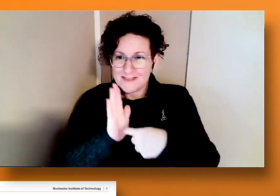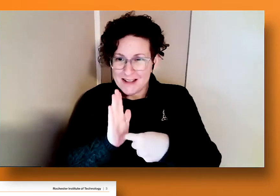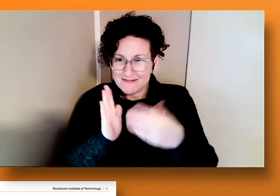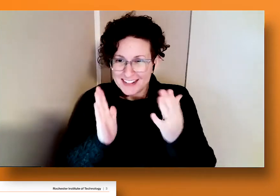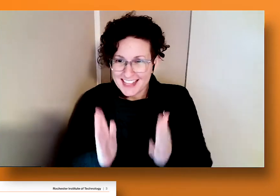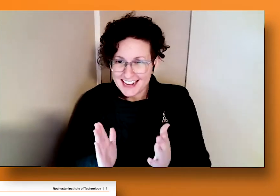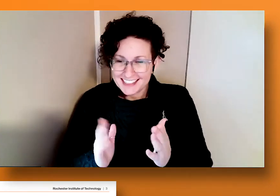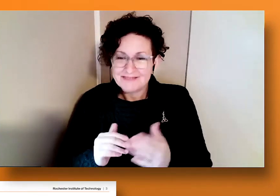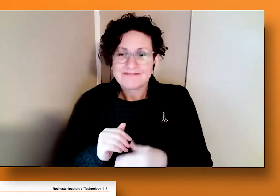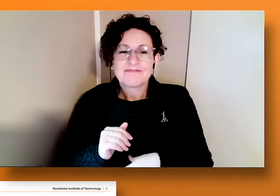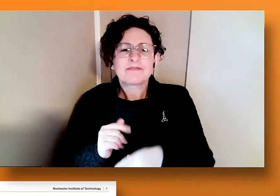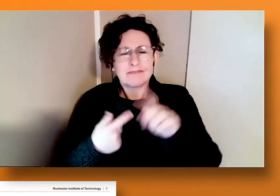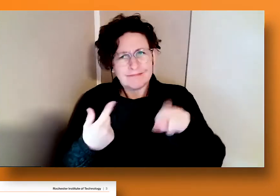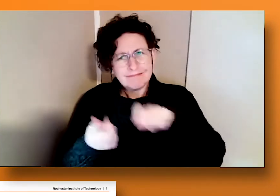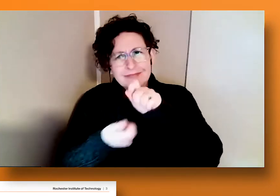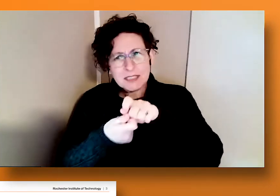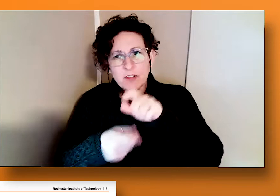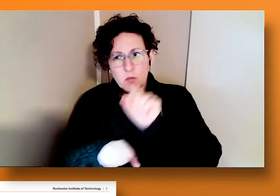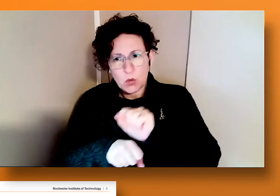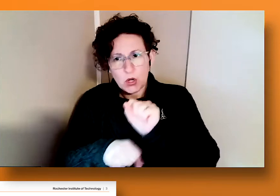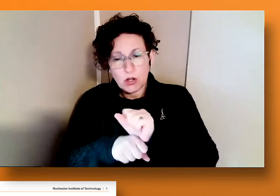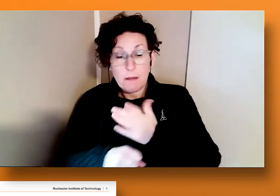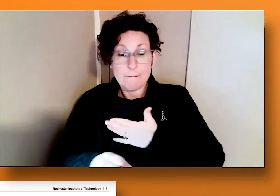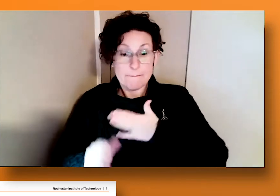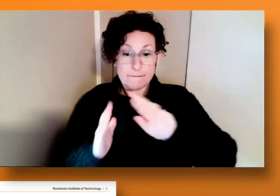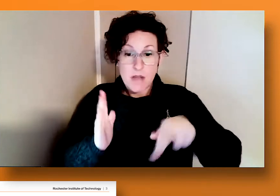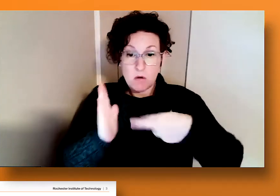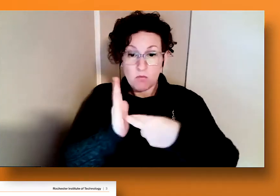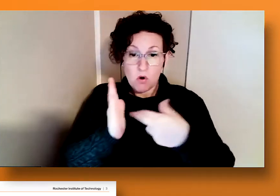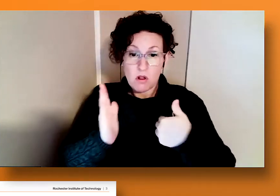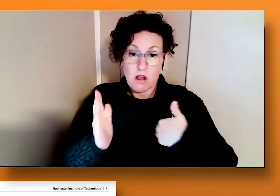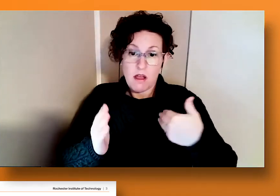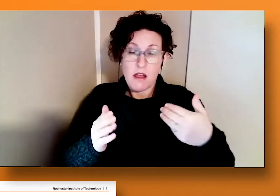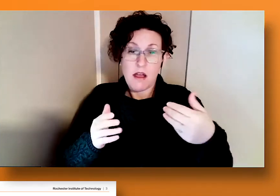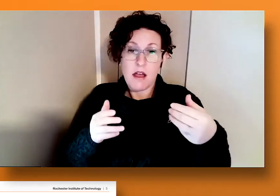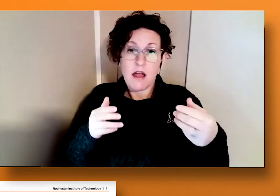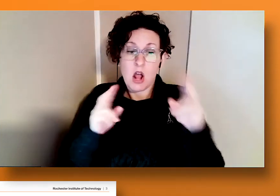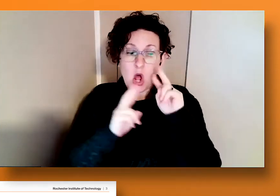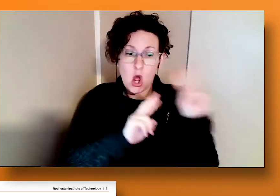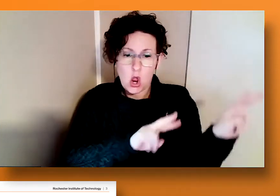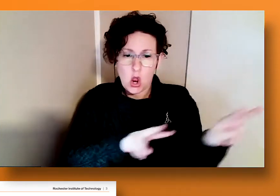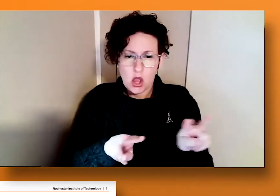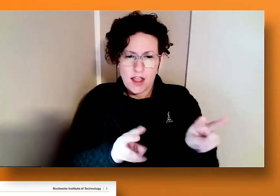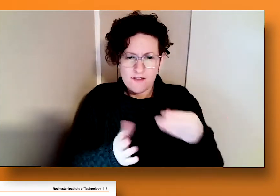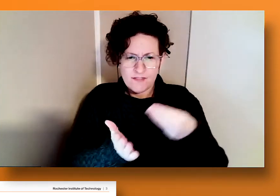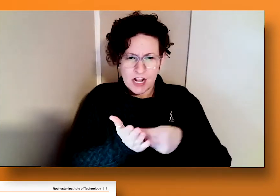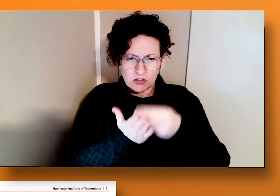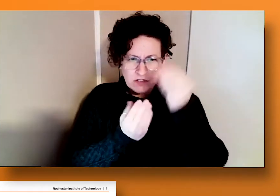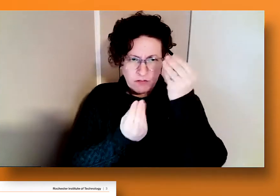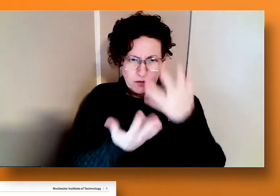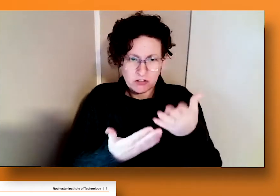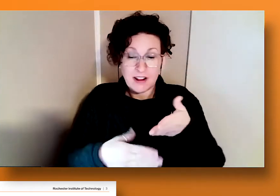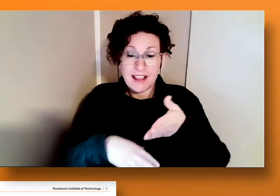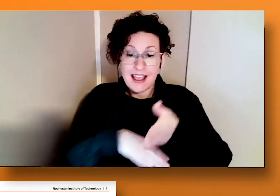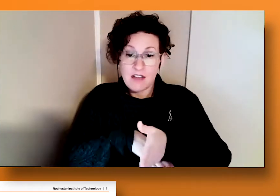So what that means is that in my role, I look at the financial information